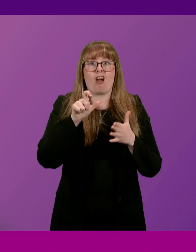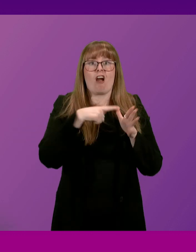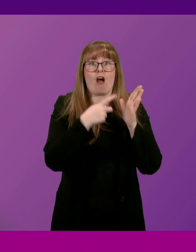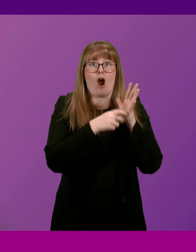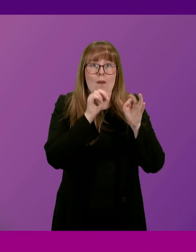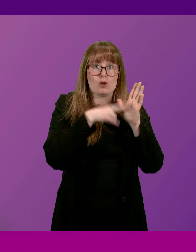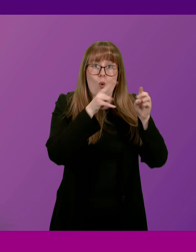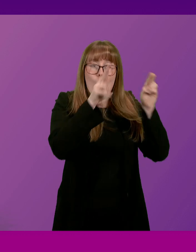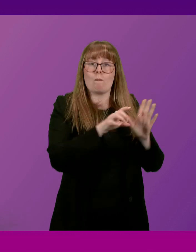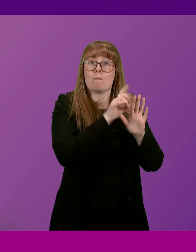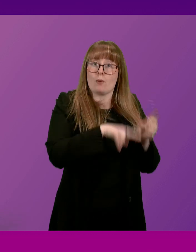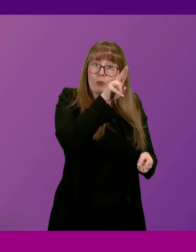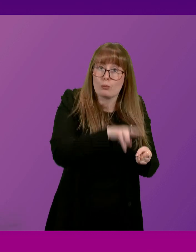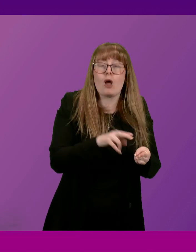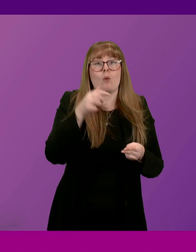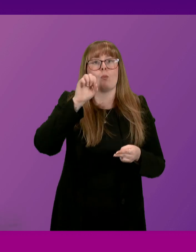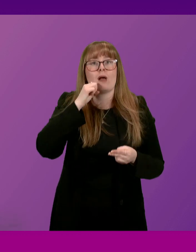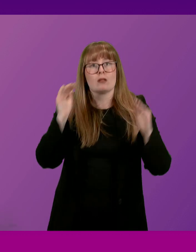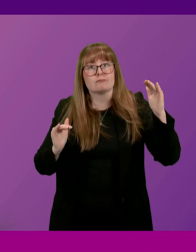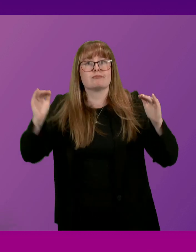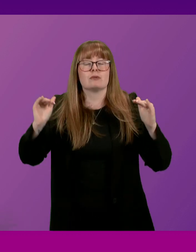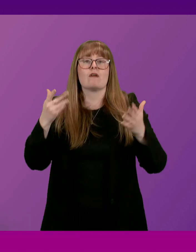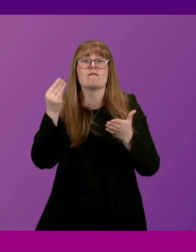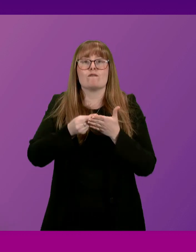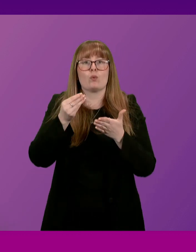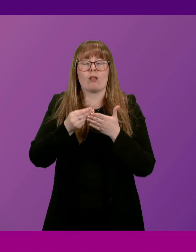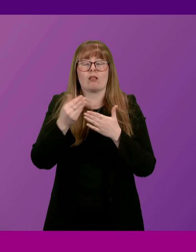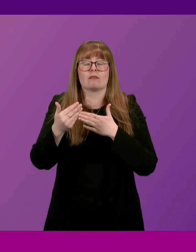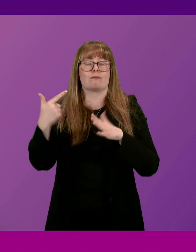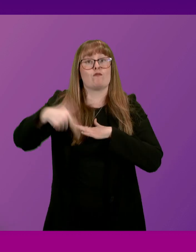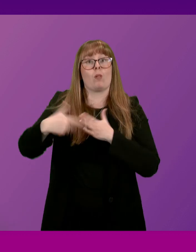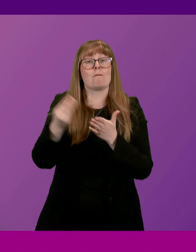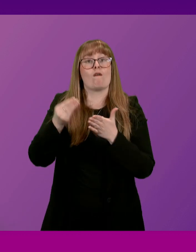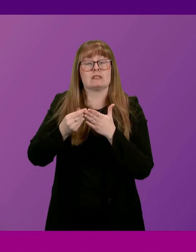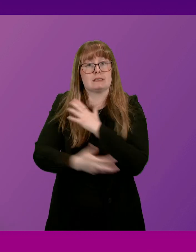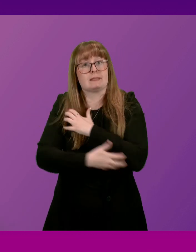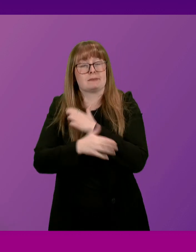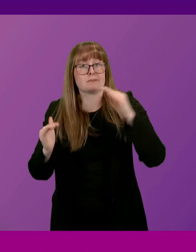it will reduce fuel poverty, and that commitment will be at the heart of the Government’s agenda,